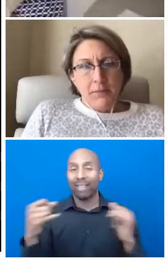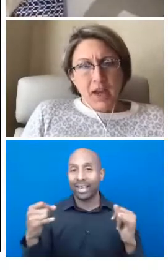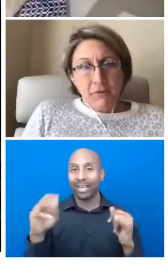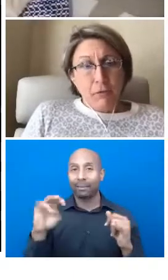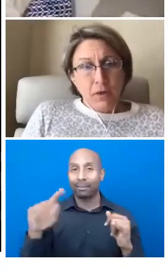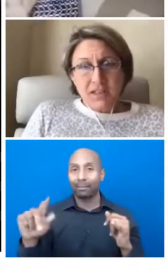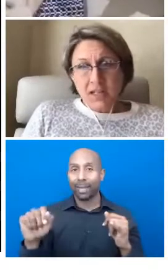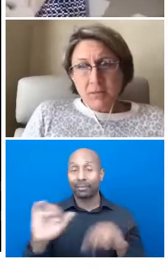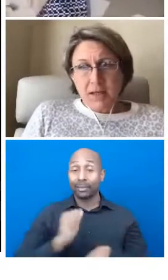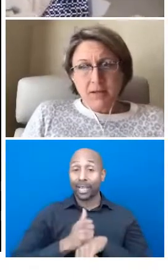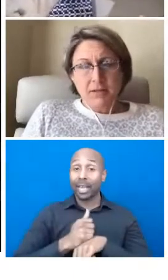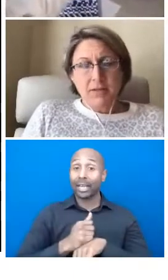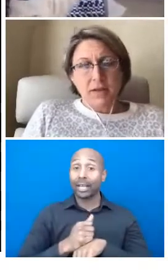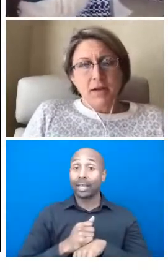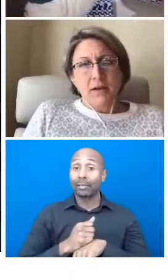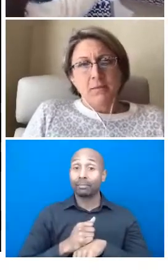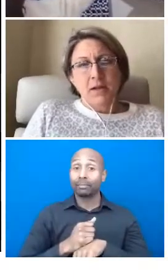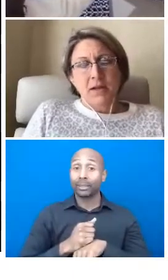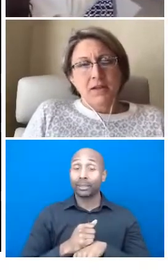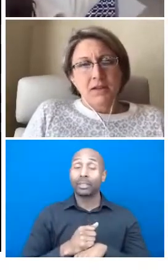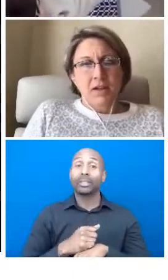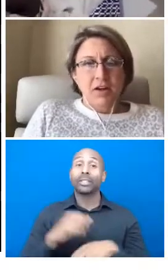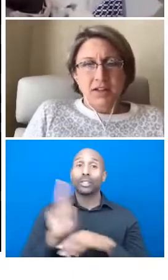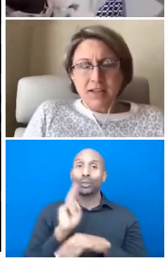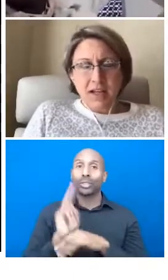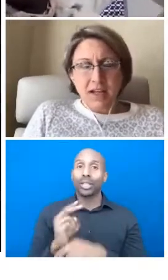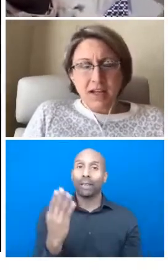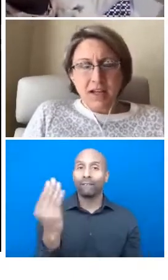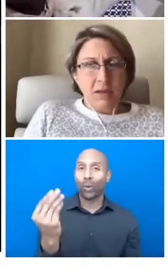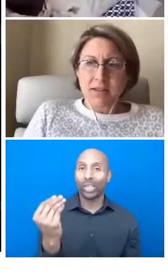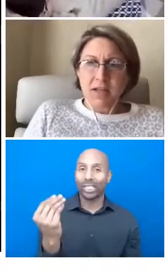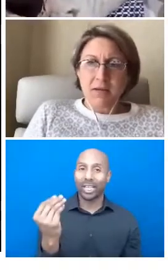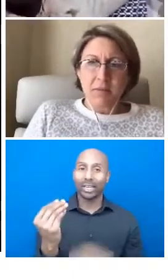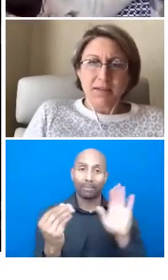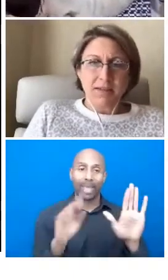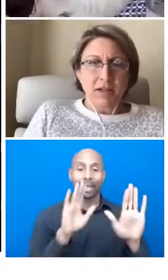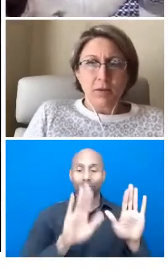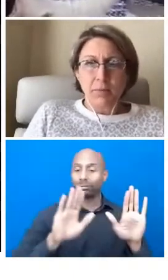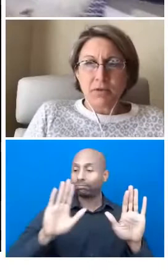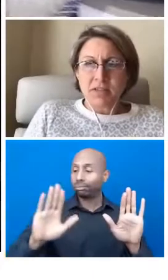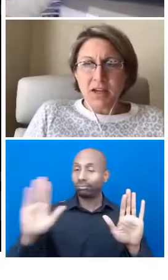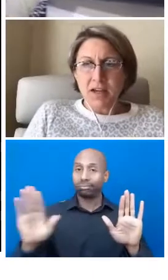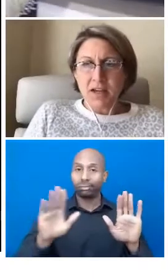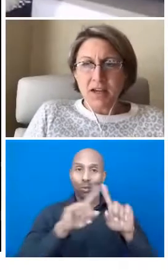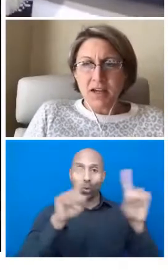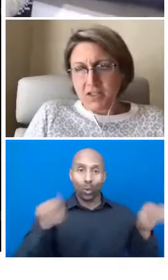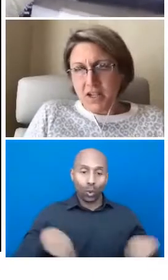I have 14 panels, and they can be seen on both sides.